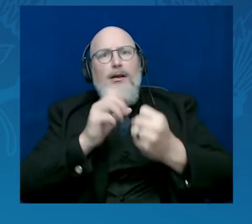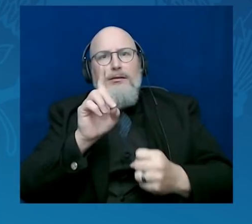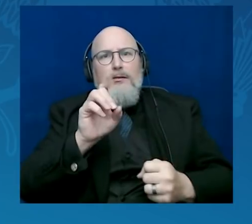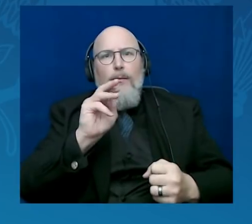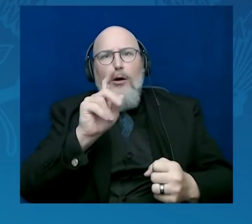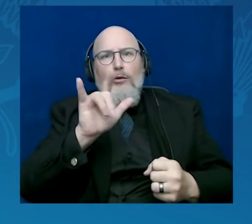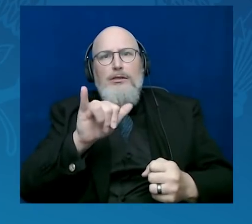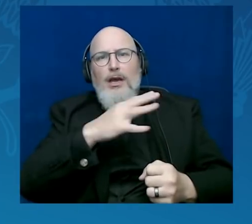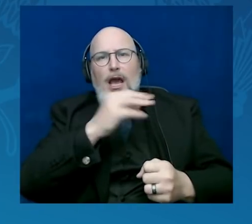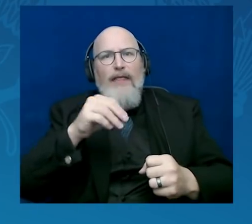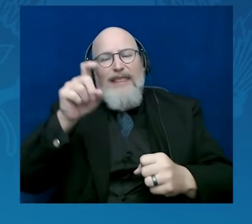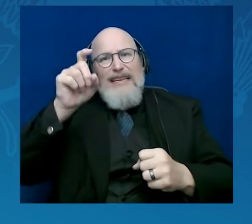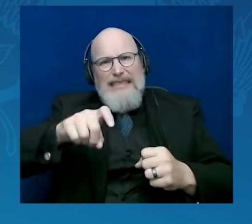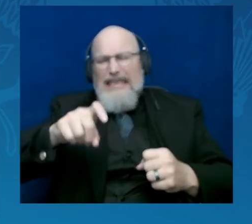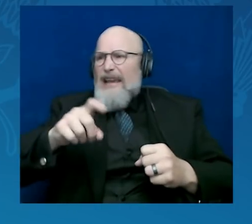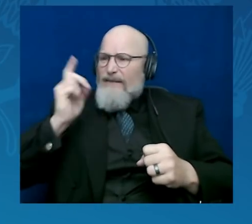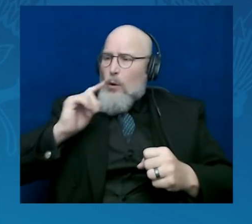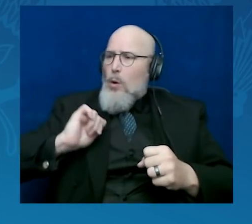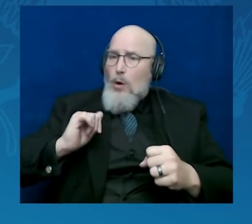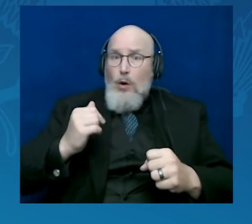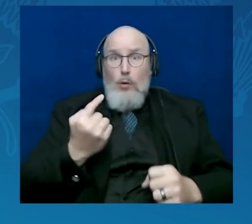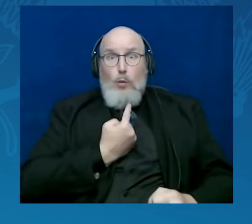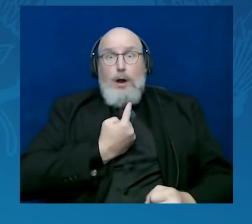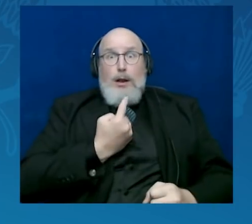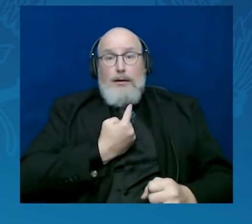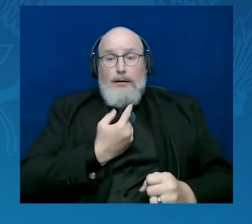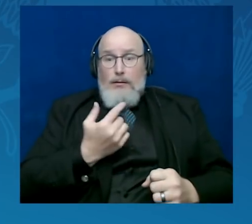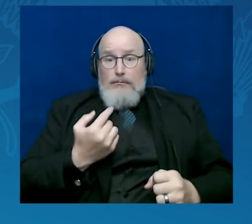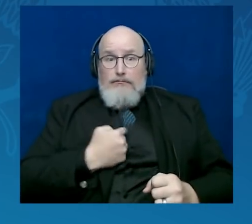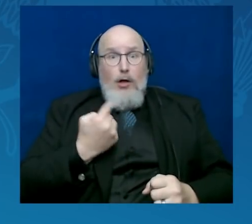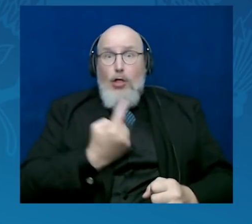but collectively uphold its principles, its values, and its purpose.